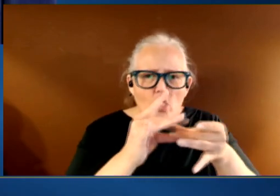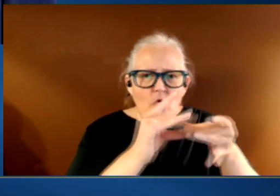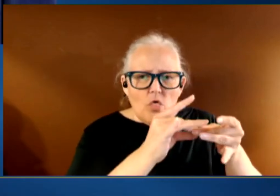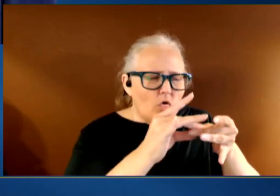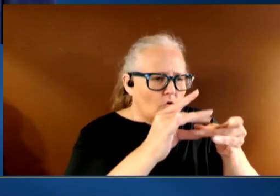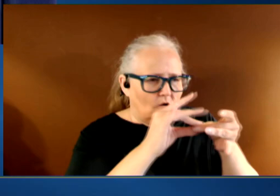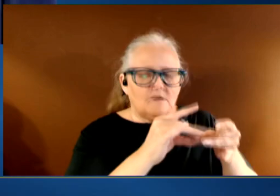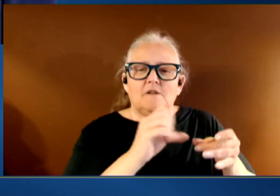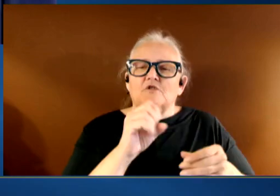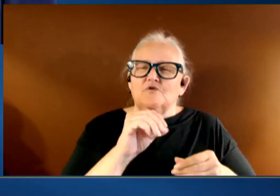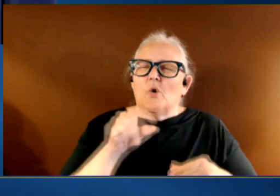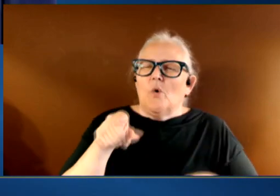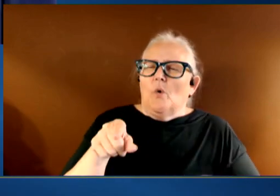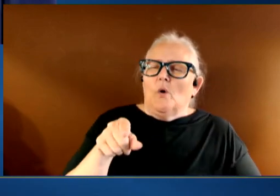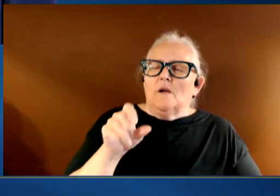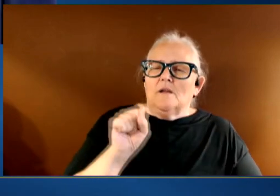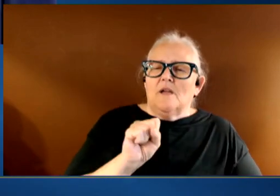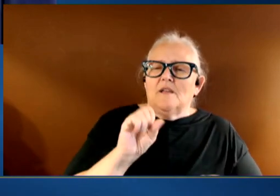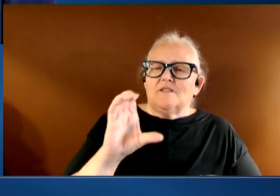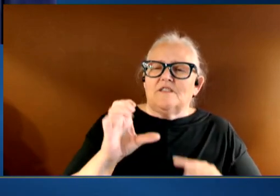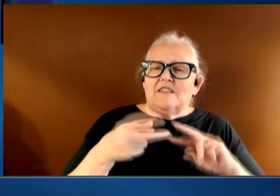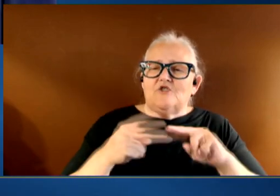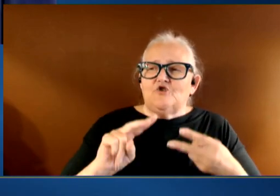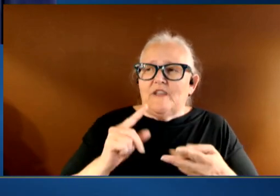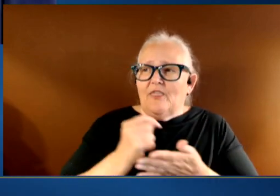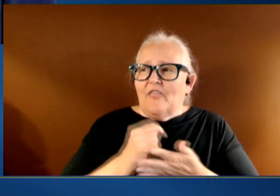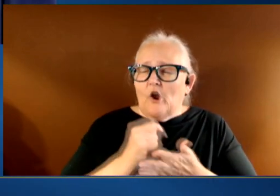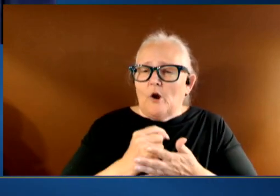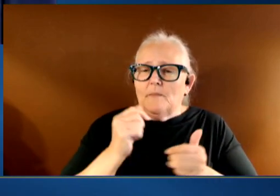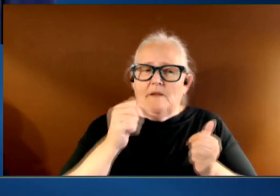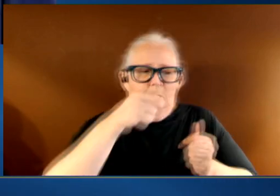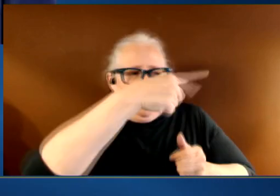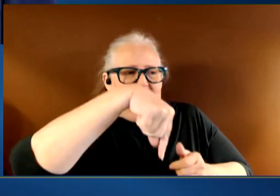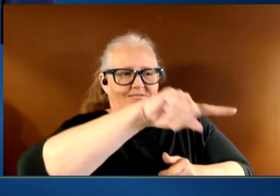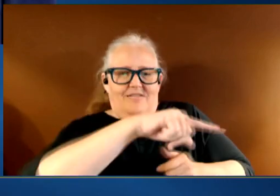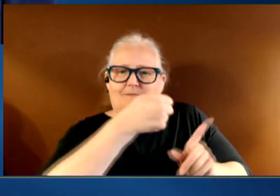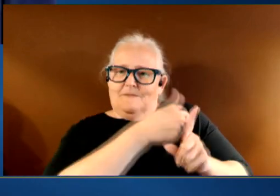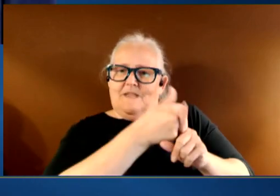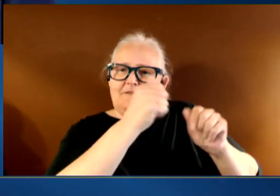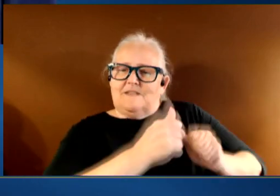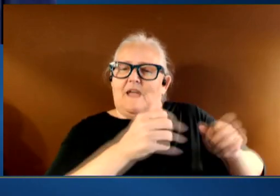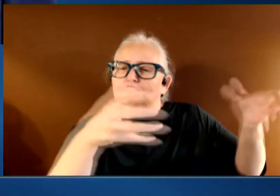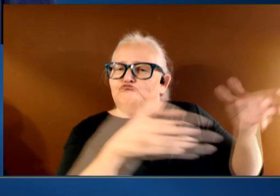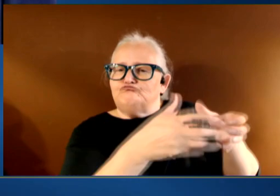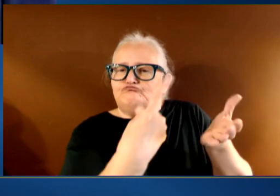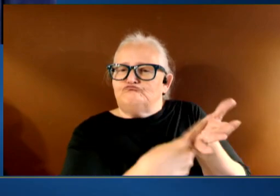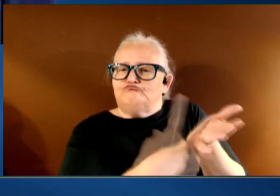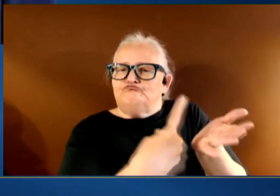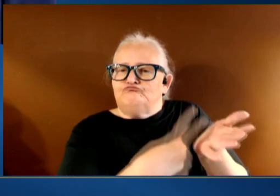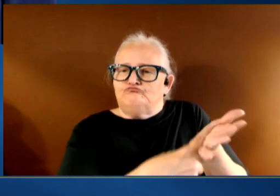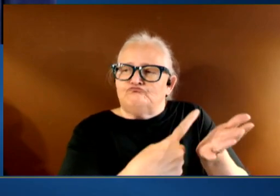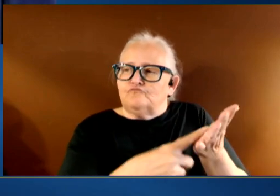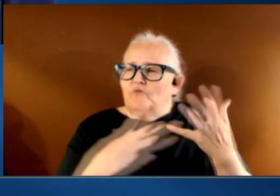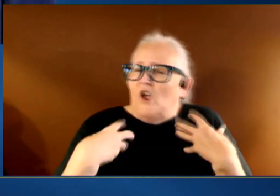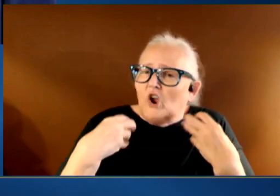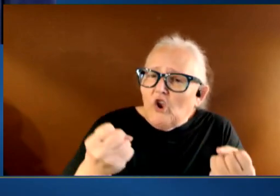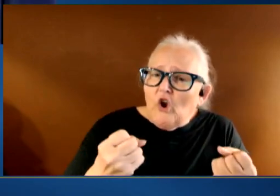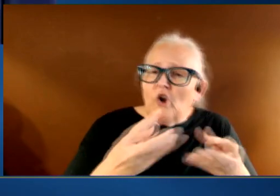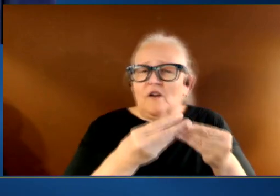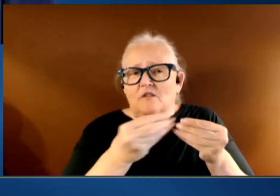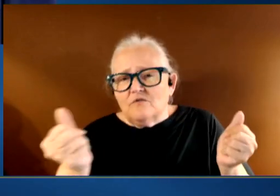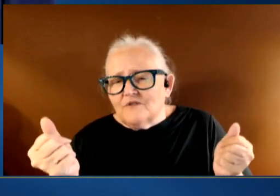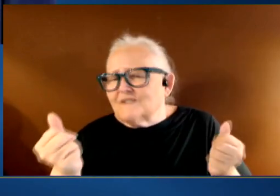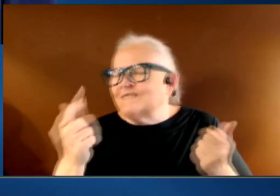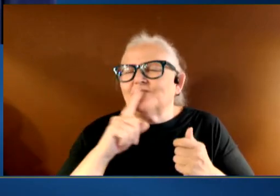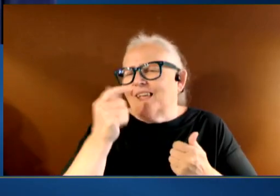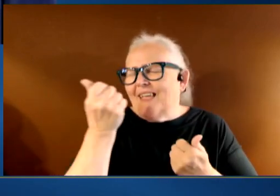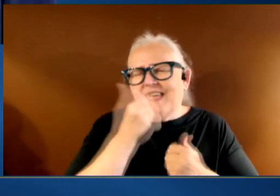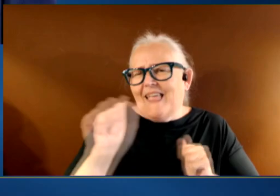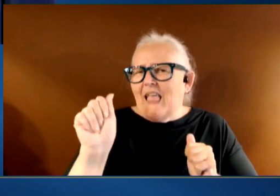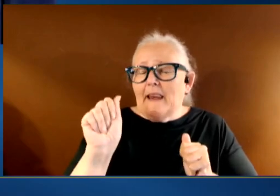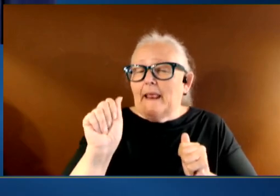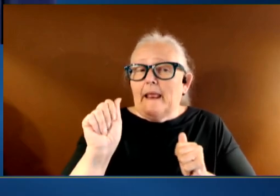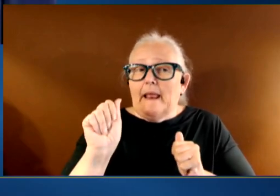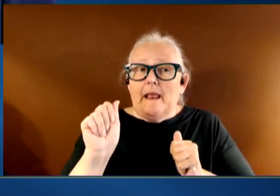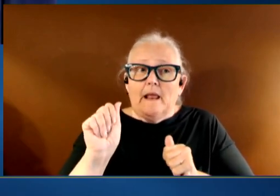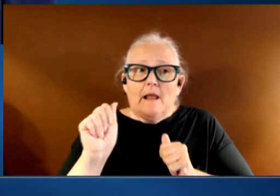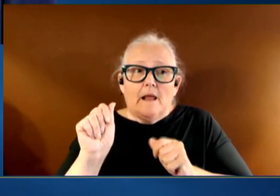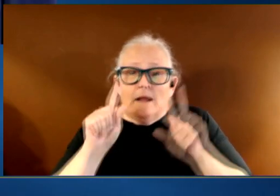cell gene therapy or any -- or curative therapies or any, you know, clinical trial studies, if